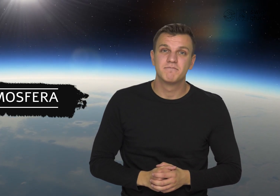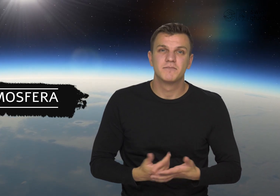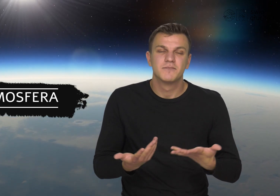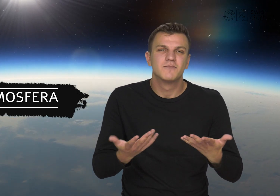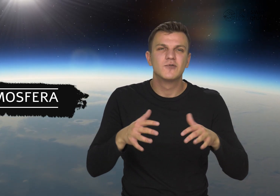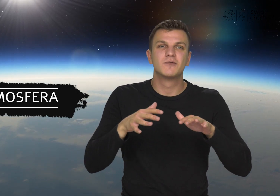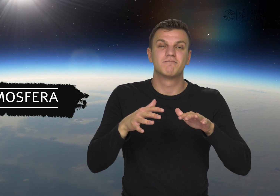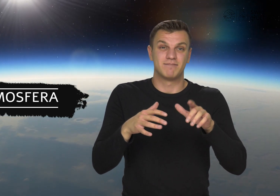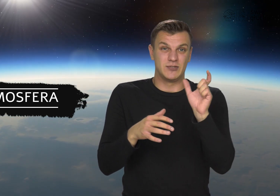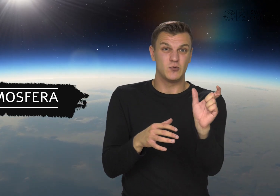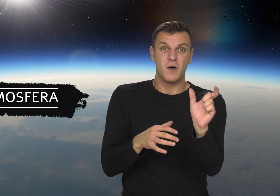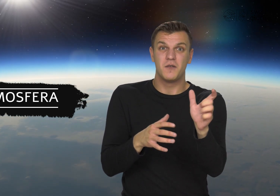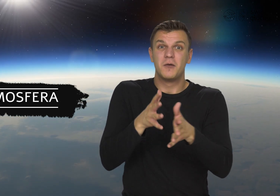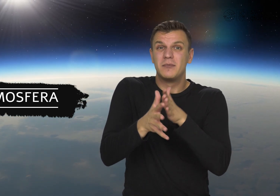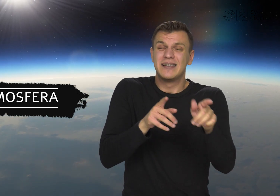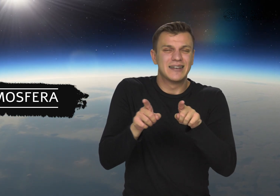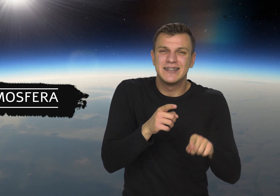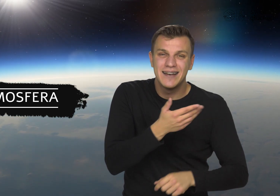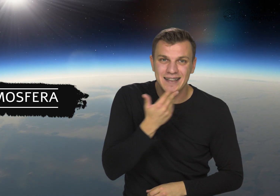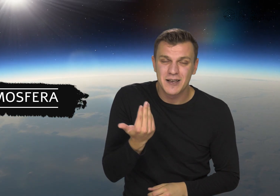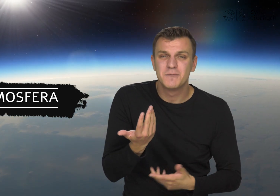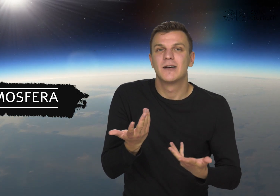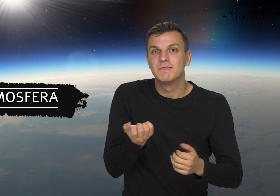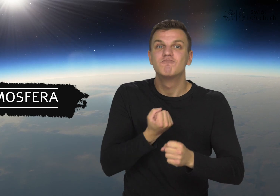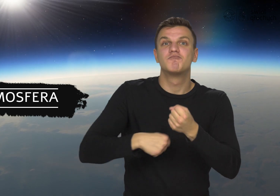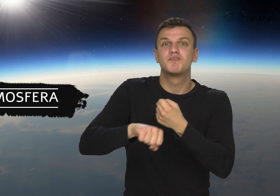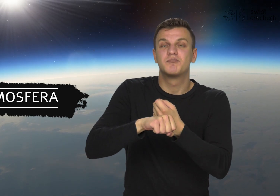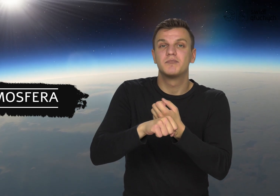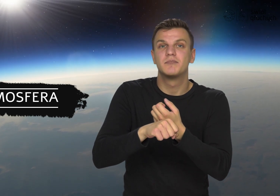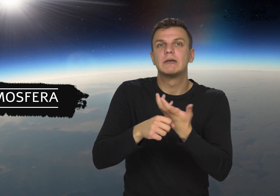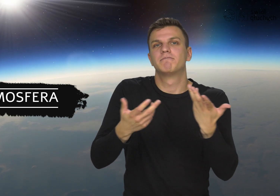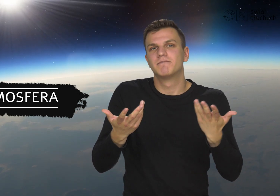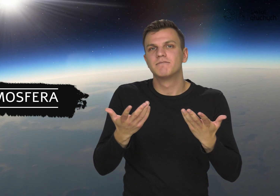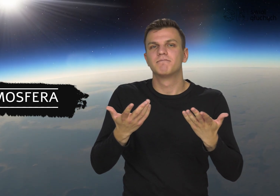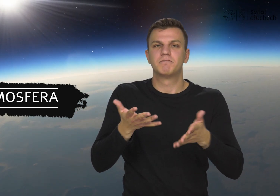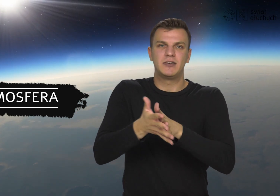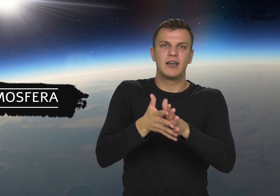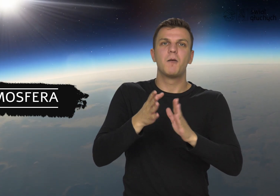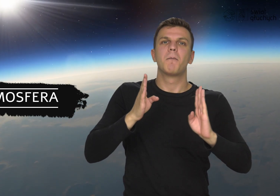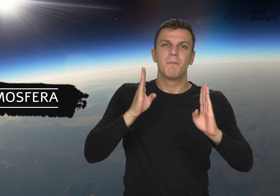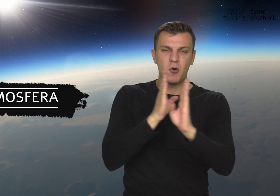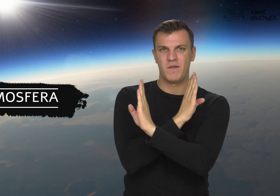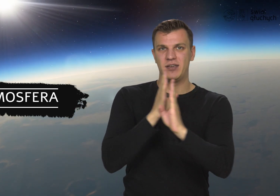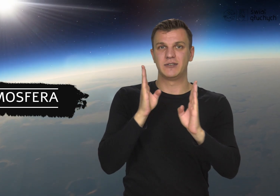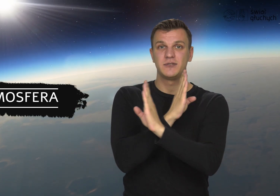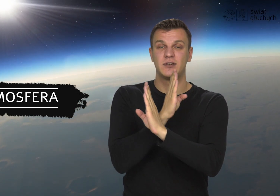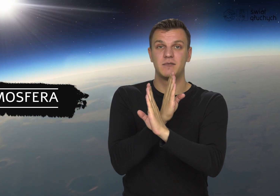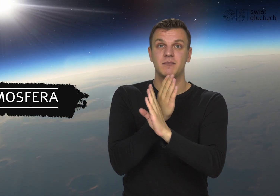There’s no specific sign for ATMOSPHERE in PJM, but we can substitute it with AIR